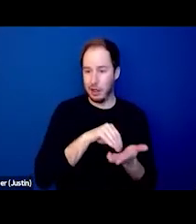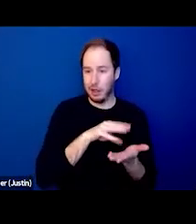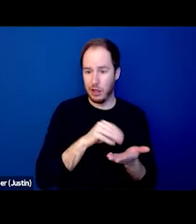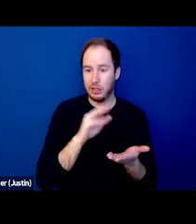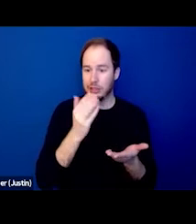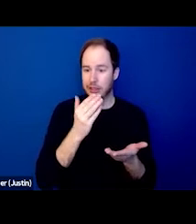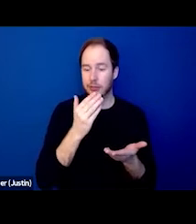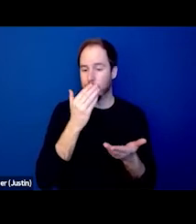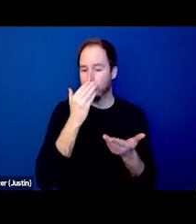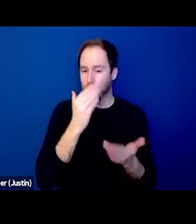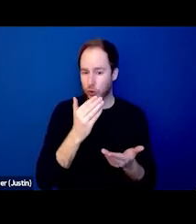your messages with than communities.